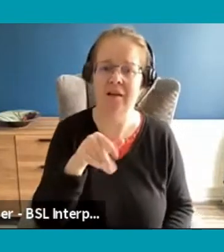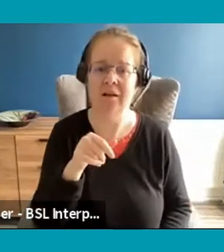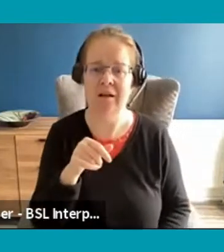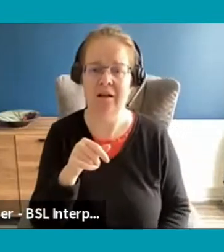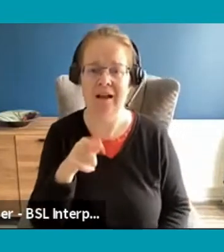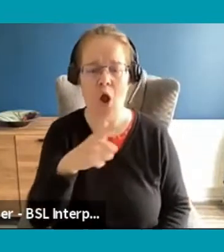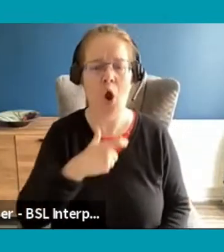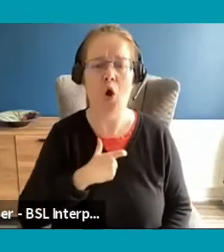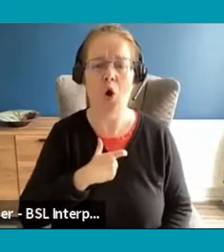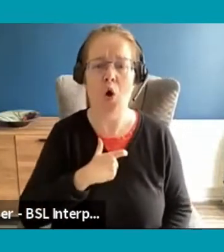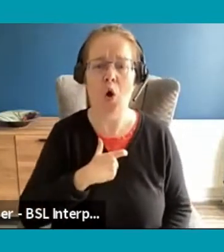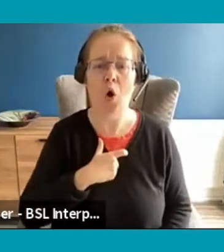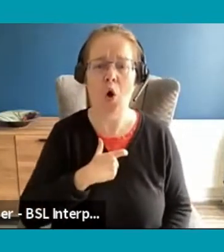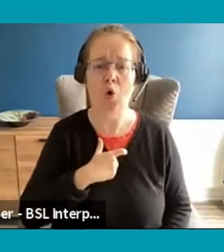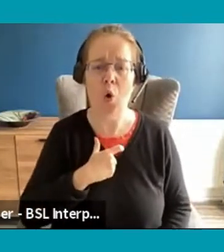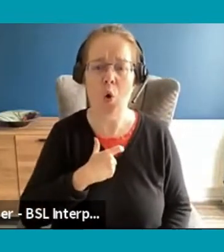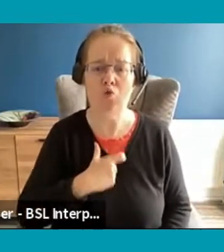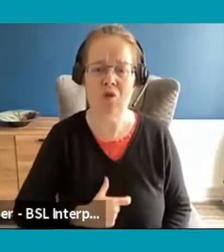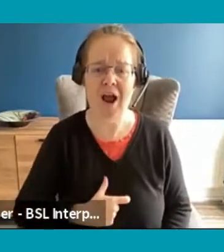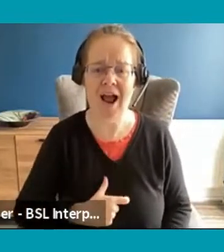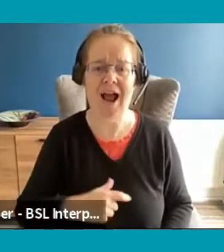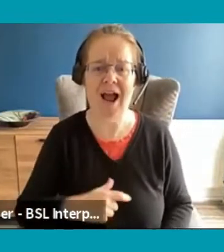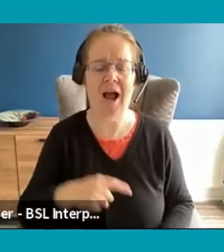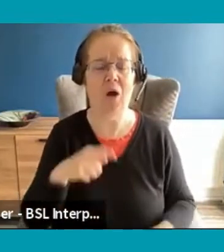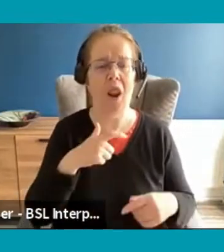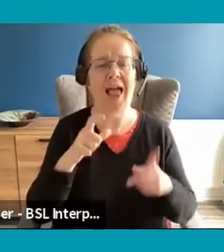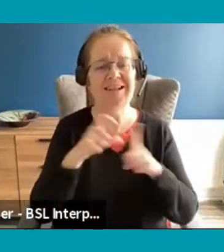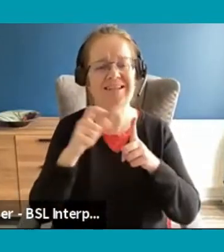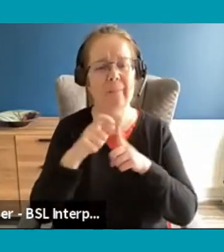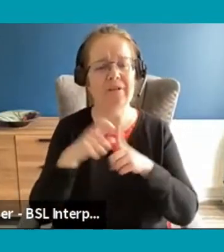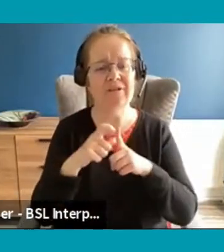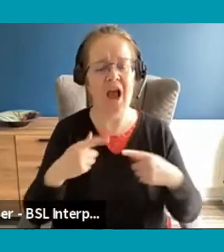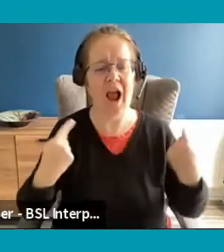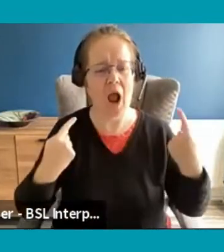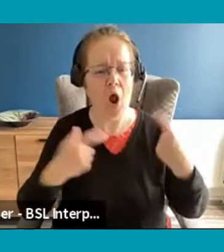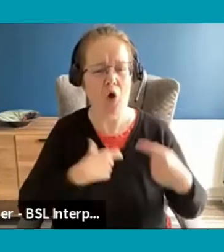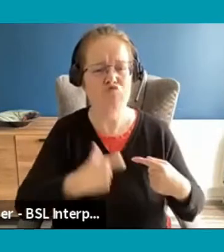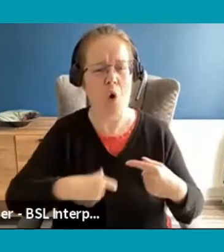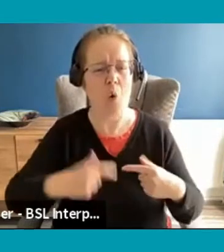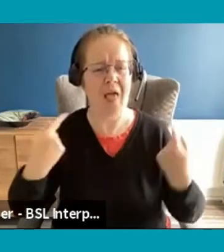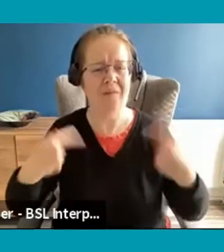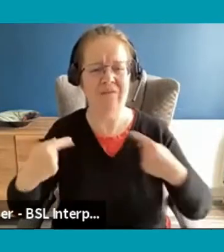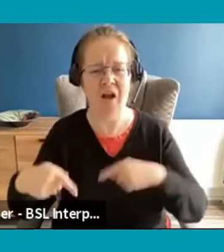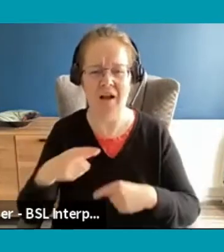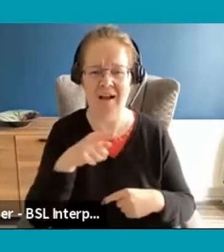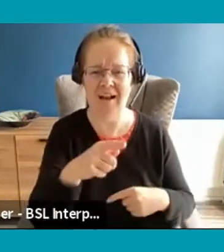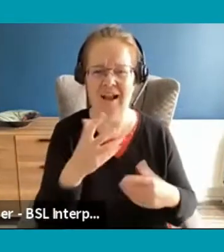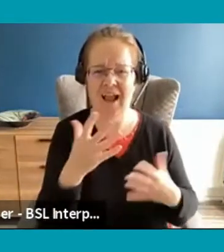have in available at DPD? We all maybe assume you've got like delivery drivers,